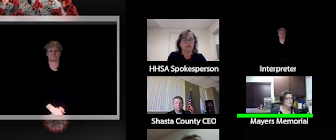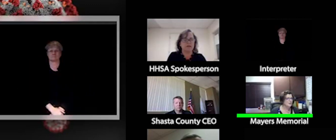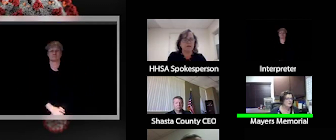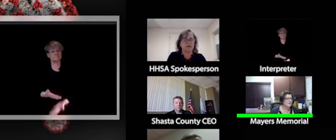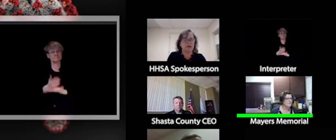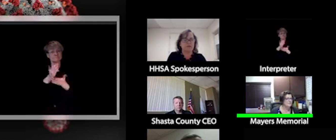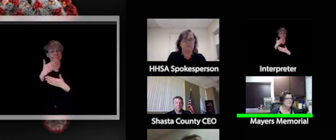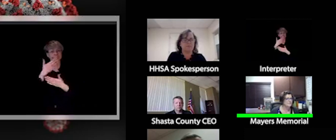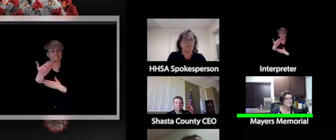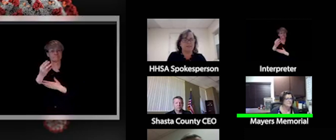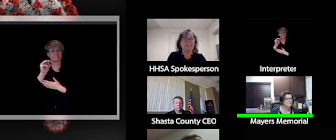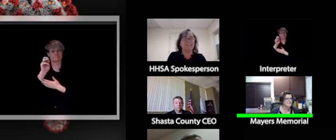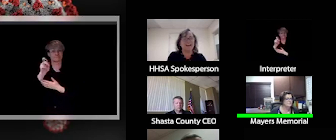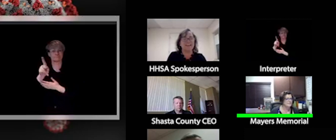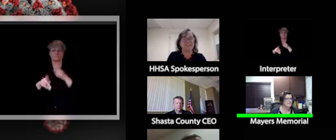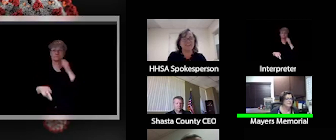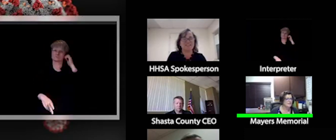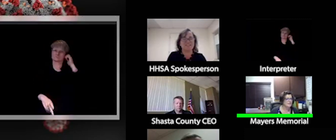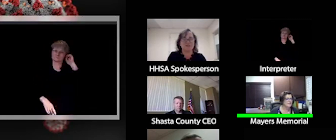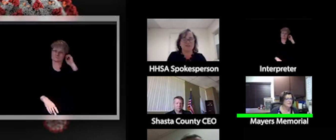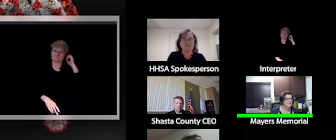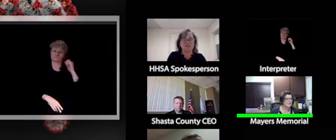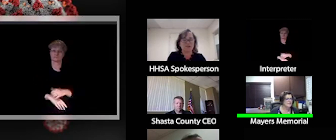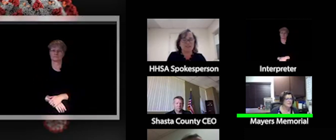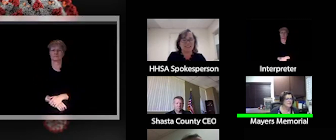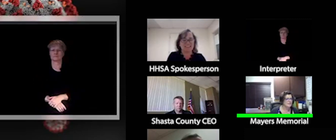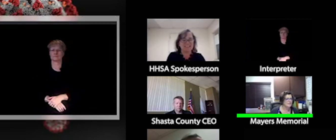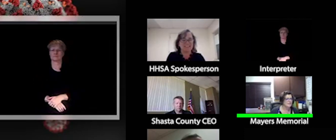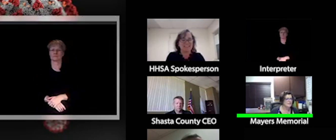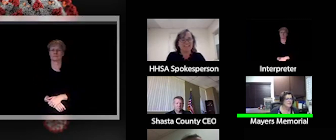Can you hear me now? Yes, I just unmuted you.